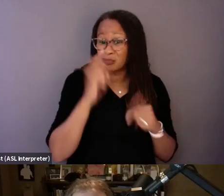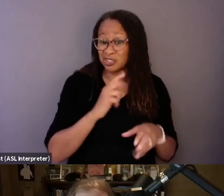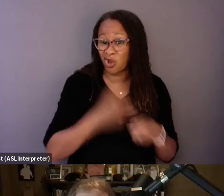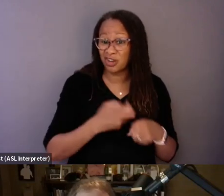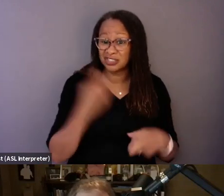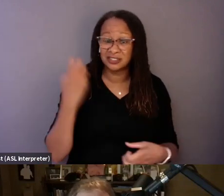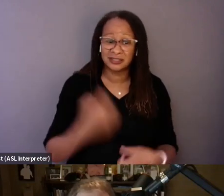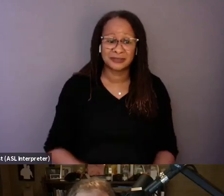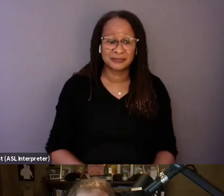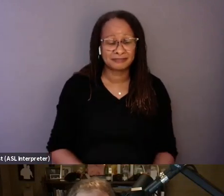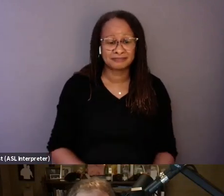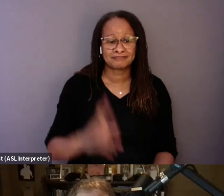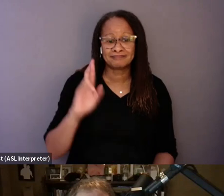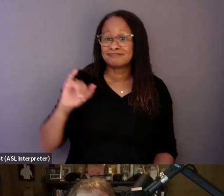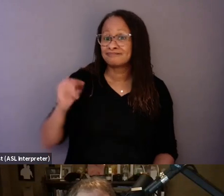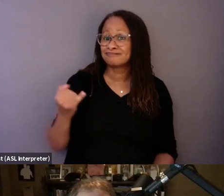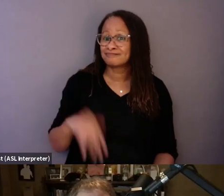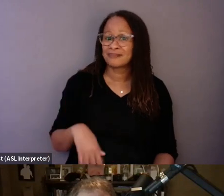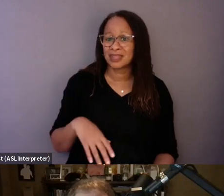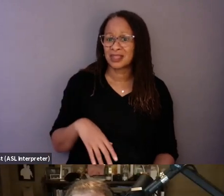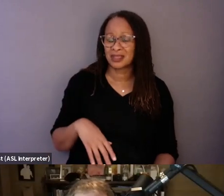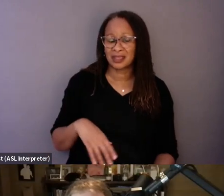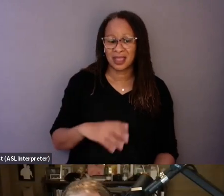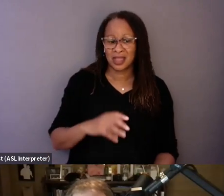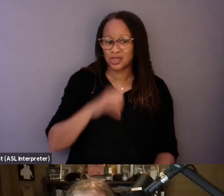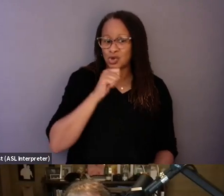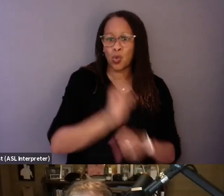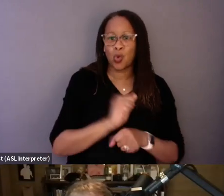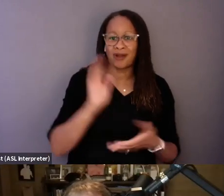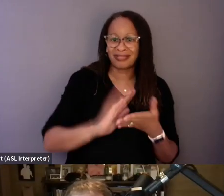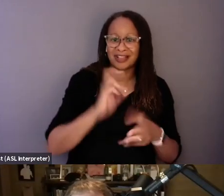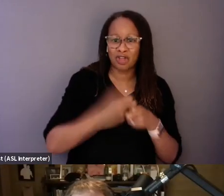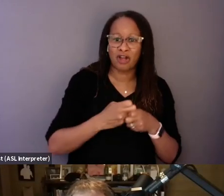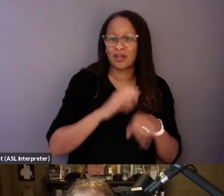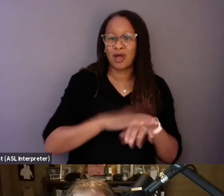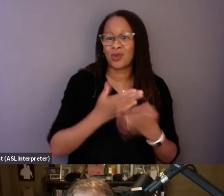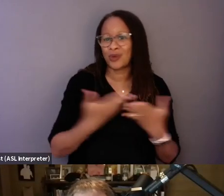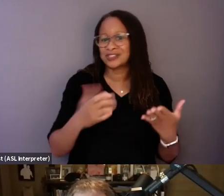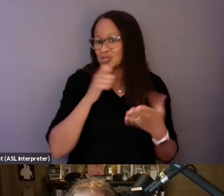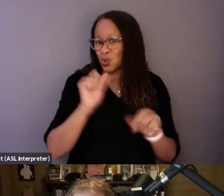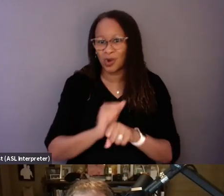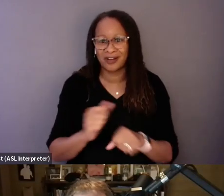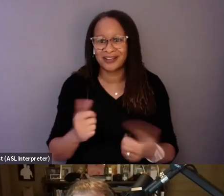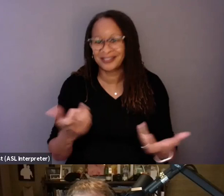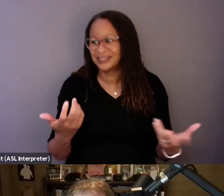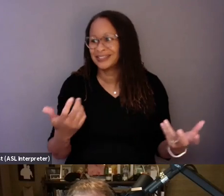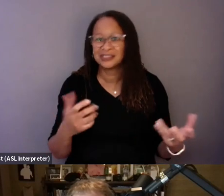And you don't work any less hard on the ones that somehow don't work, it already it's comedy. Yeah.